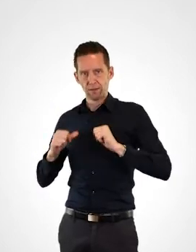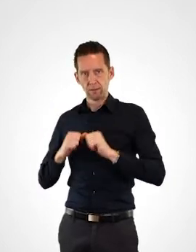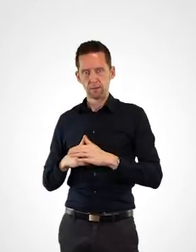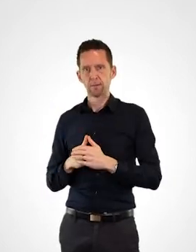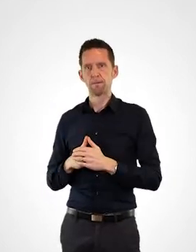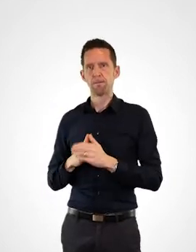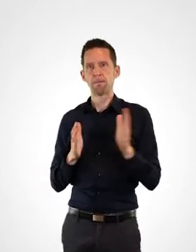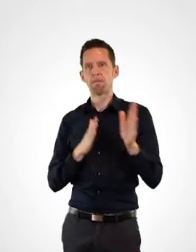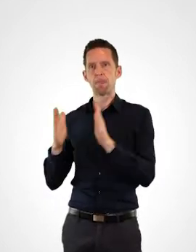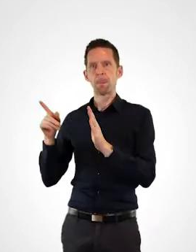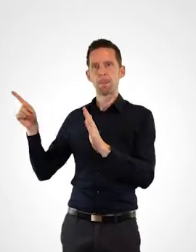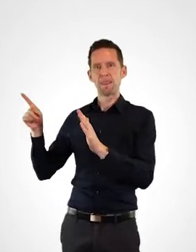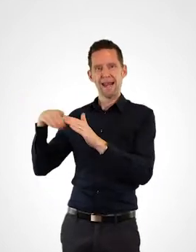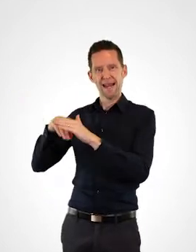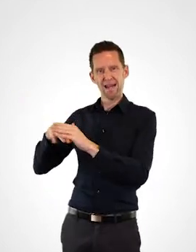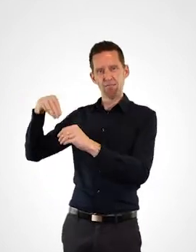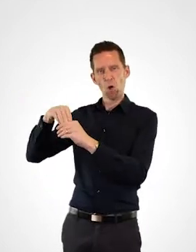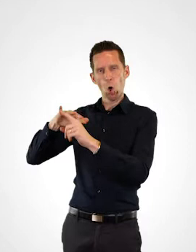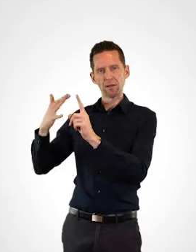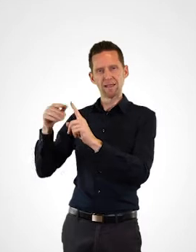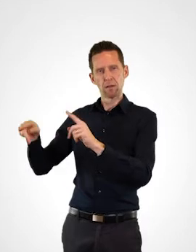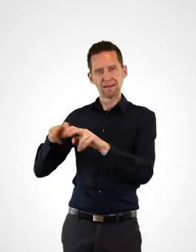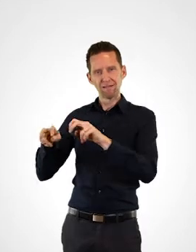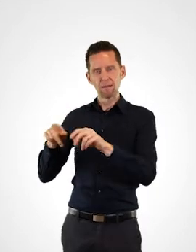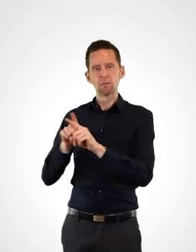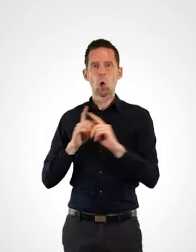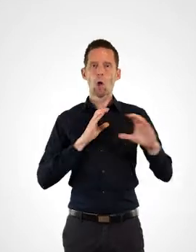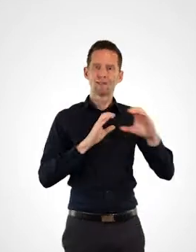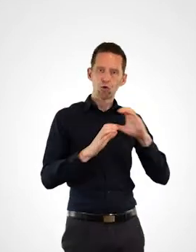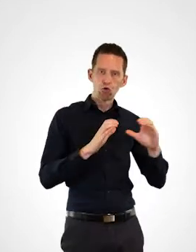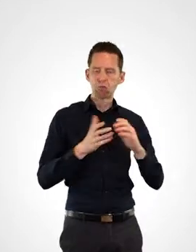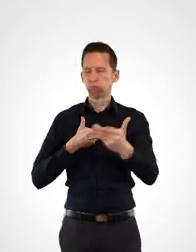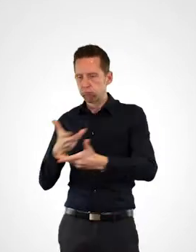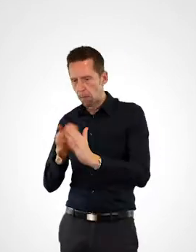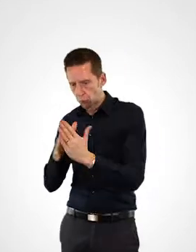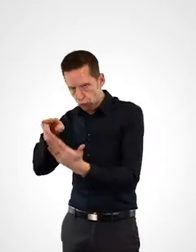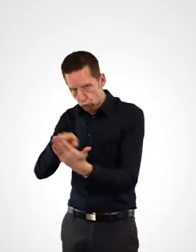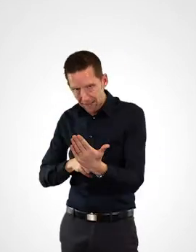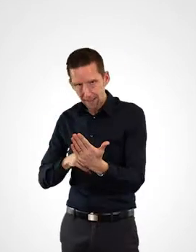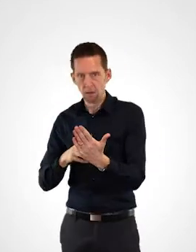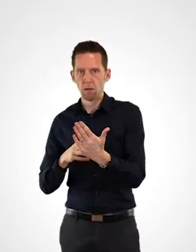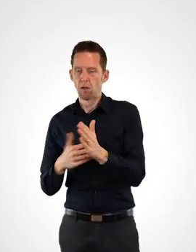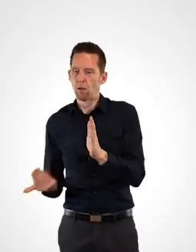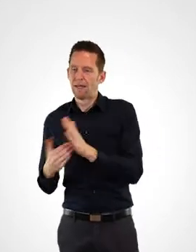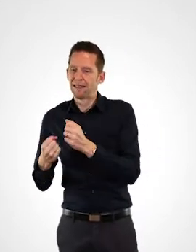The in-context activities are conversation,